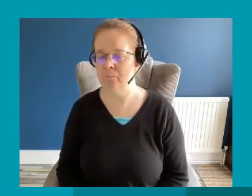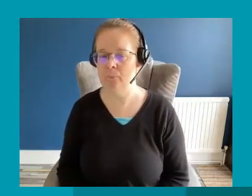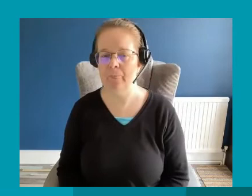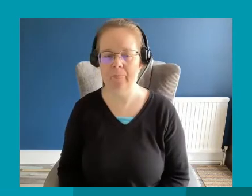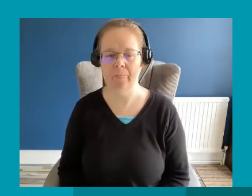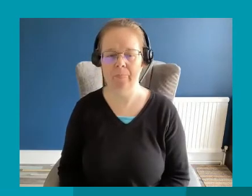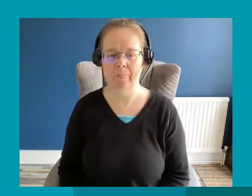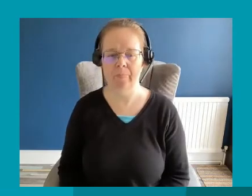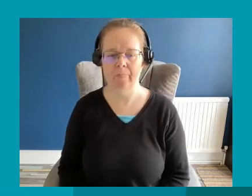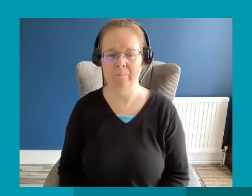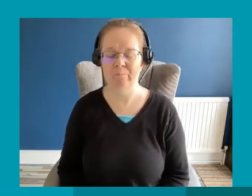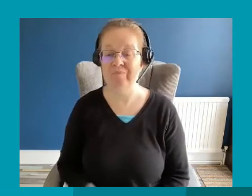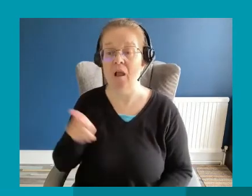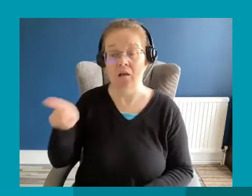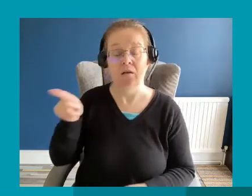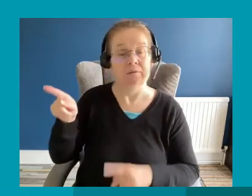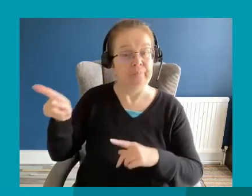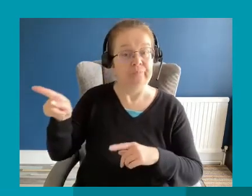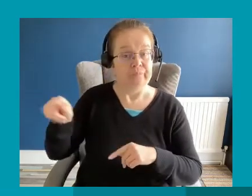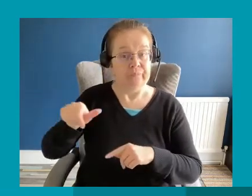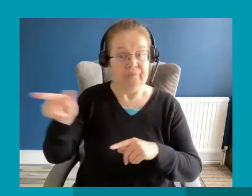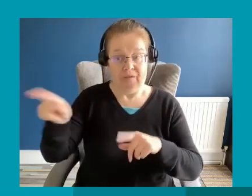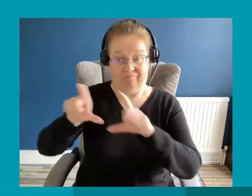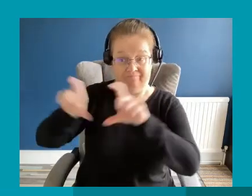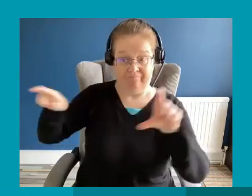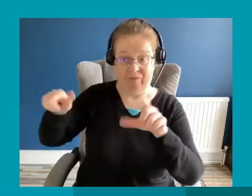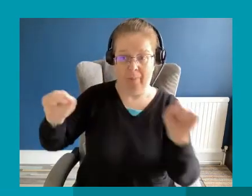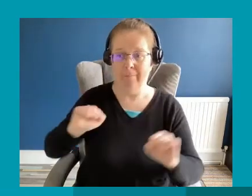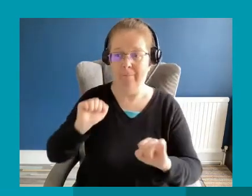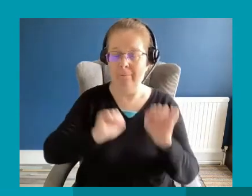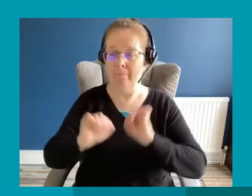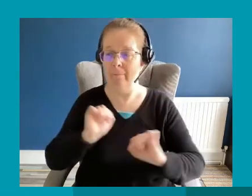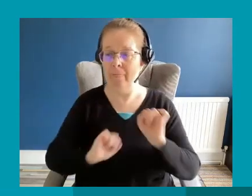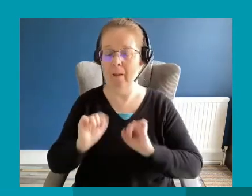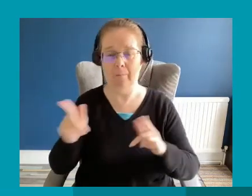So this is really powerful. Highlight the business benefits